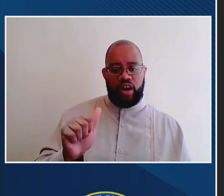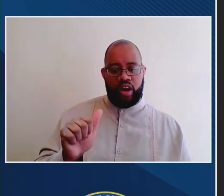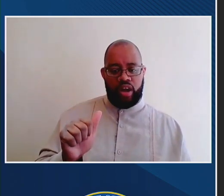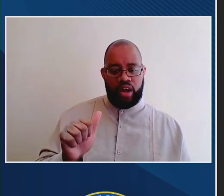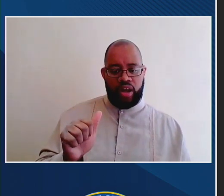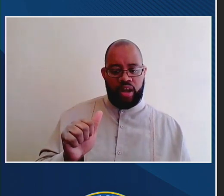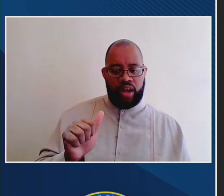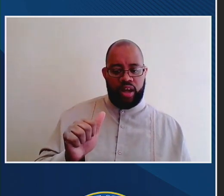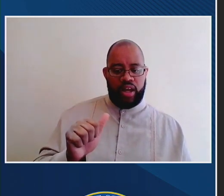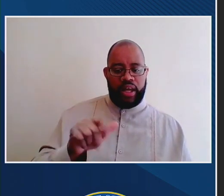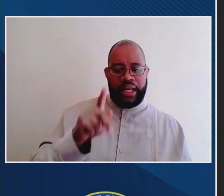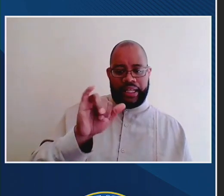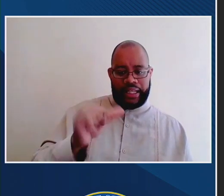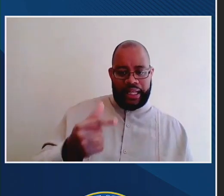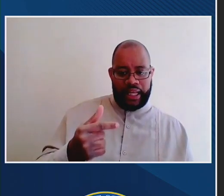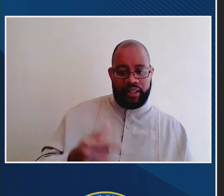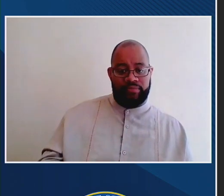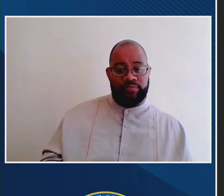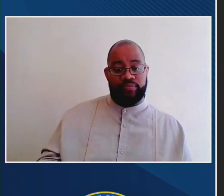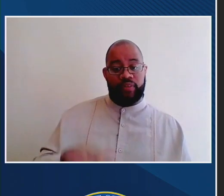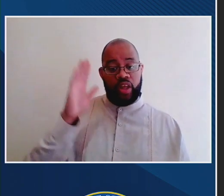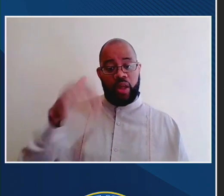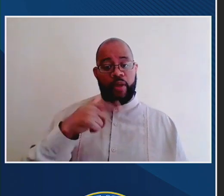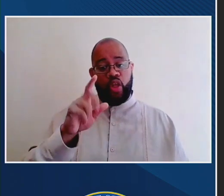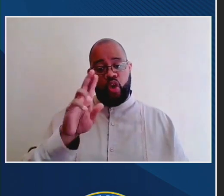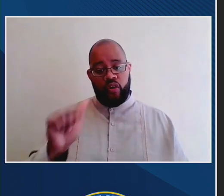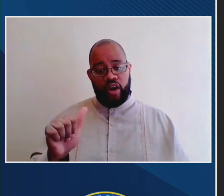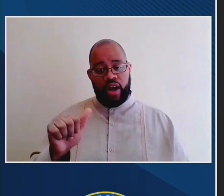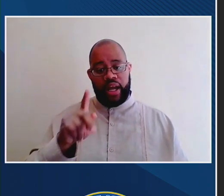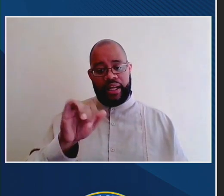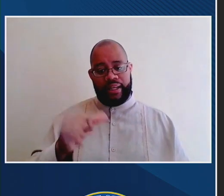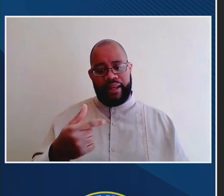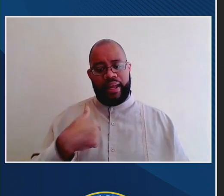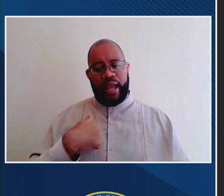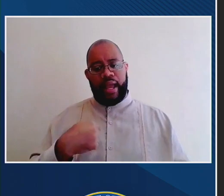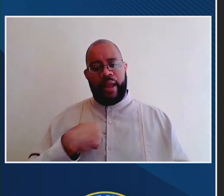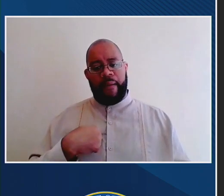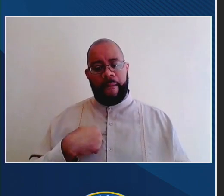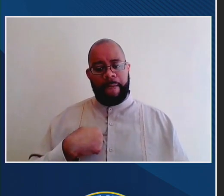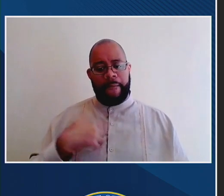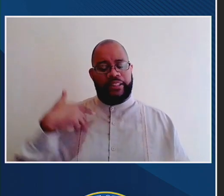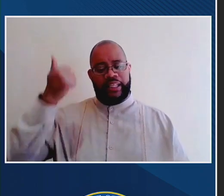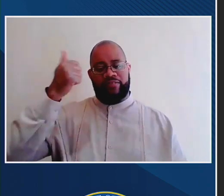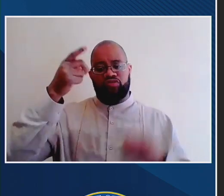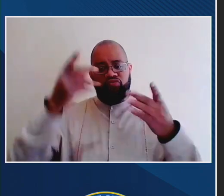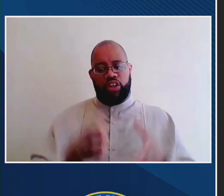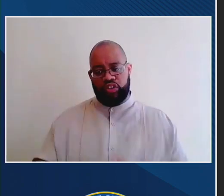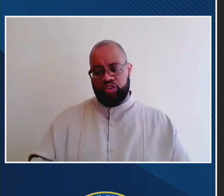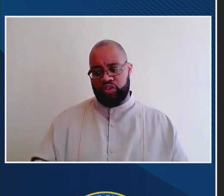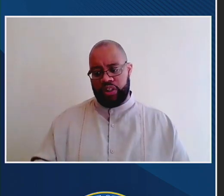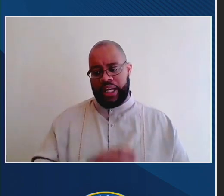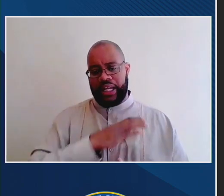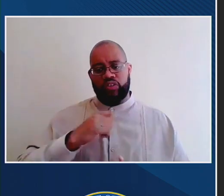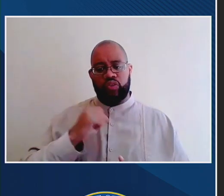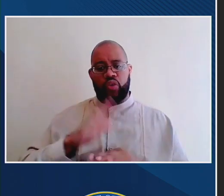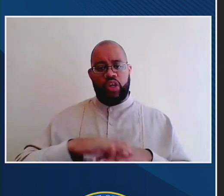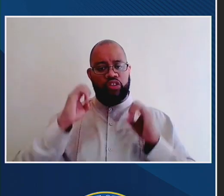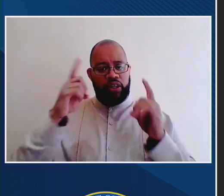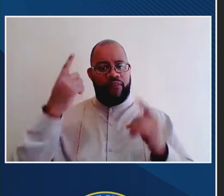Good morning everybody. My name is Laura Rasar King. I am the executive director of the Council on Education for Public Health, which is